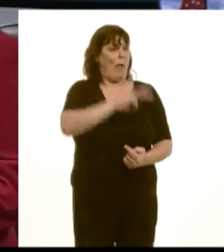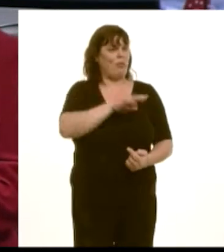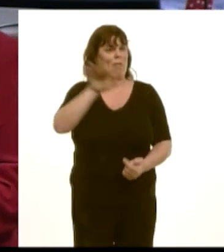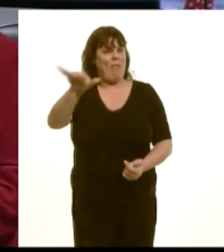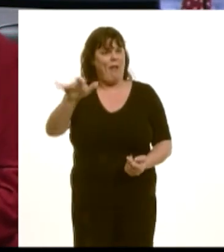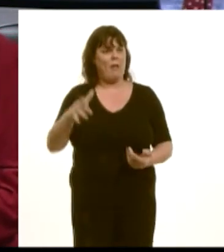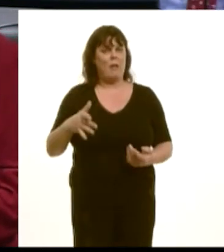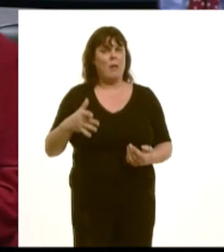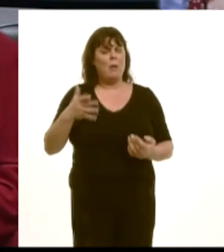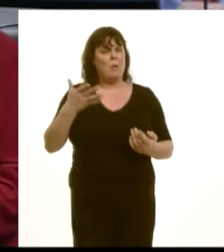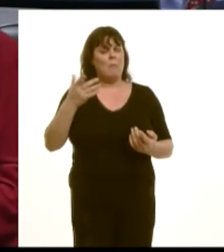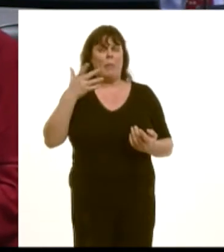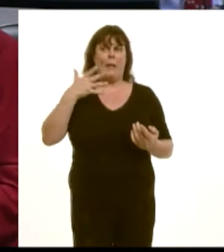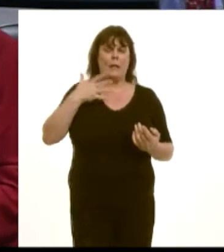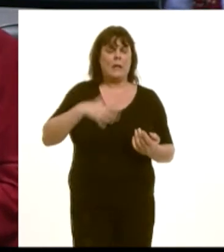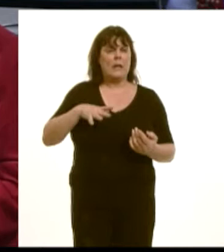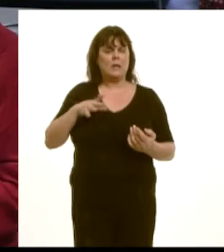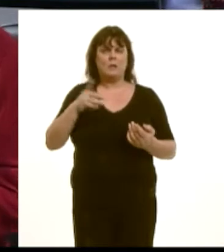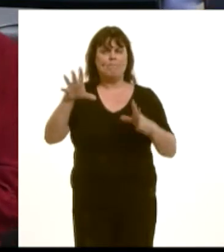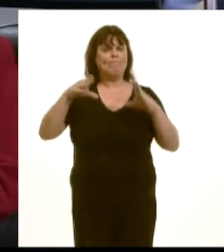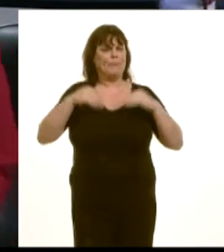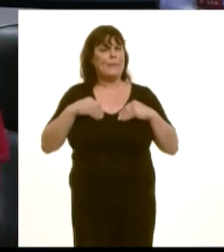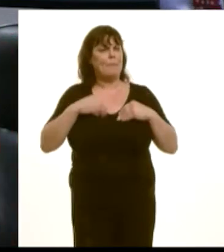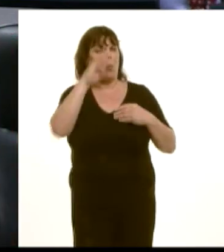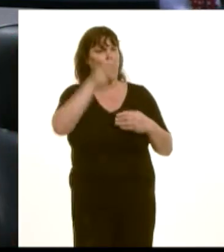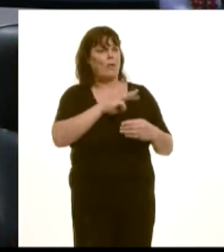are two very important points that I would like to make: north Wales has been at the